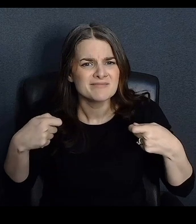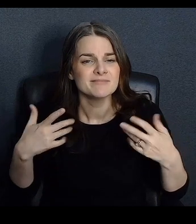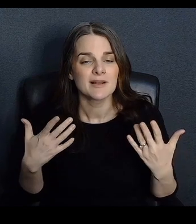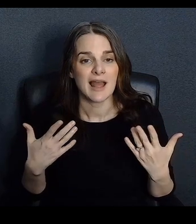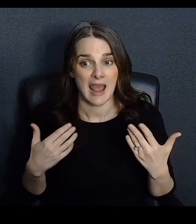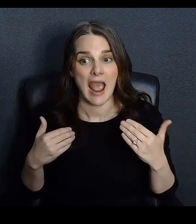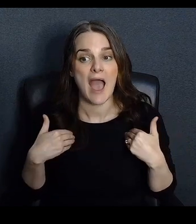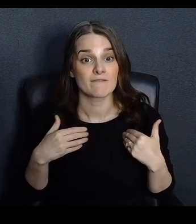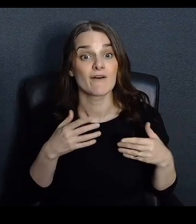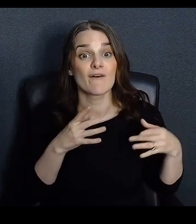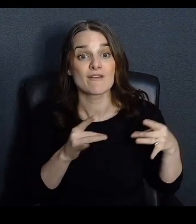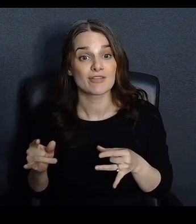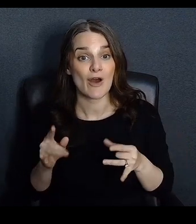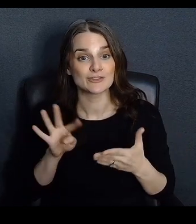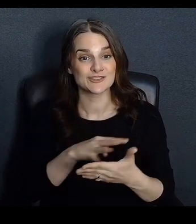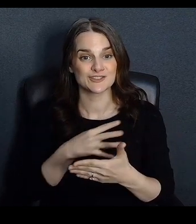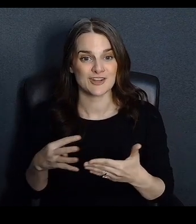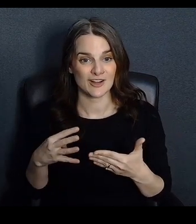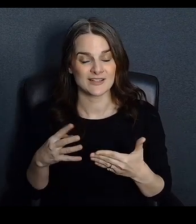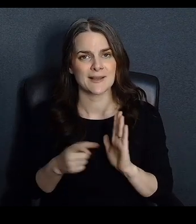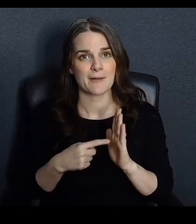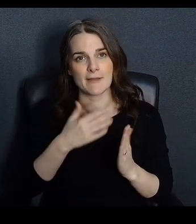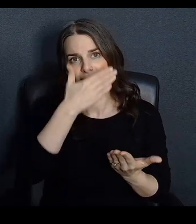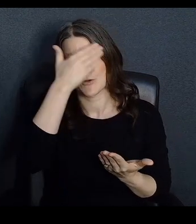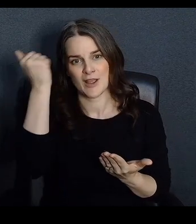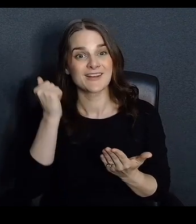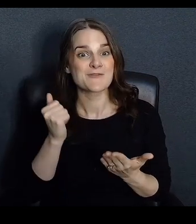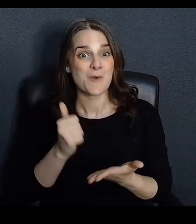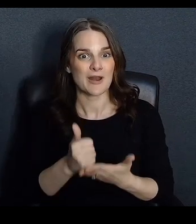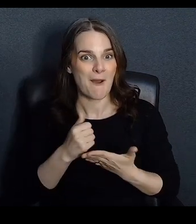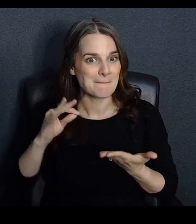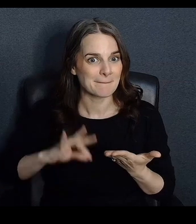And sometimes, I forget it exists. So what would help me is a visual reminder.